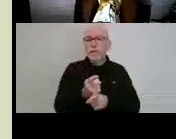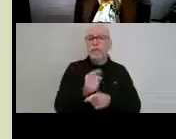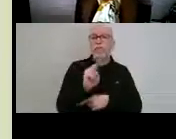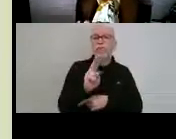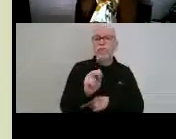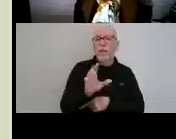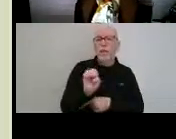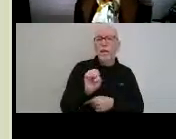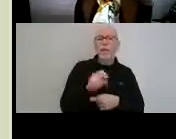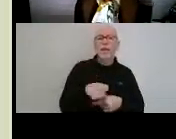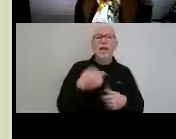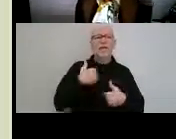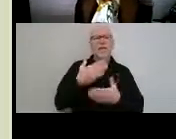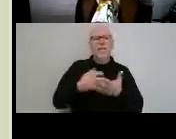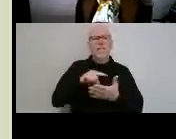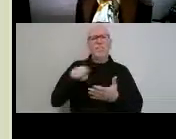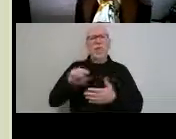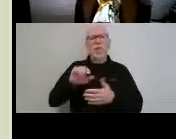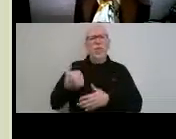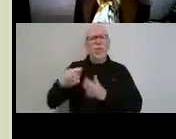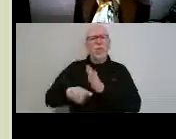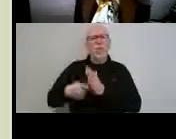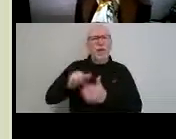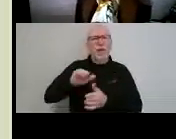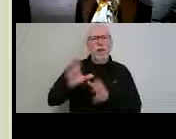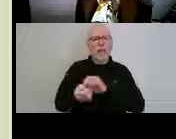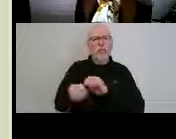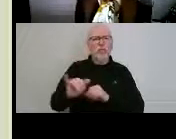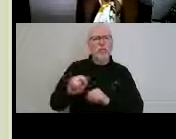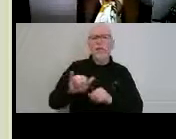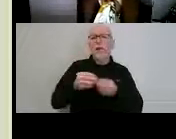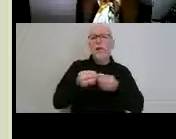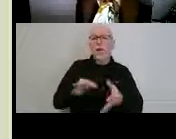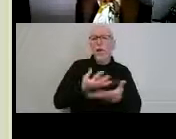there are some indirect costs that can add up as well including a loss of confidence or trust